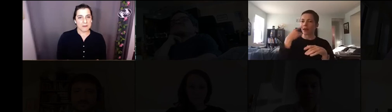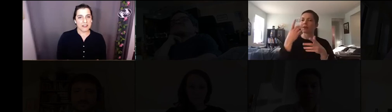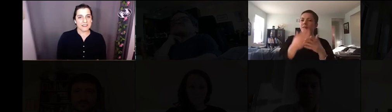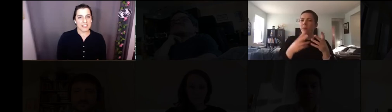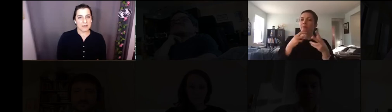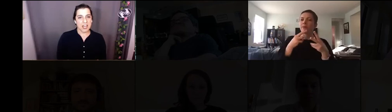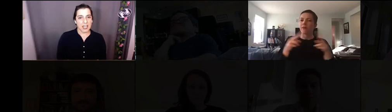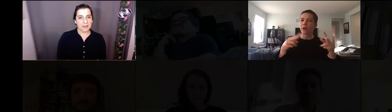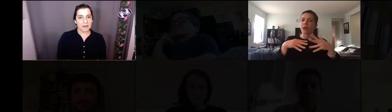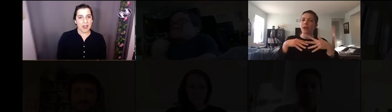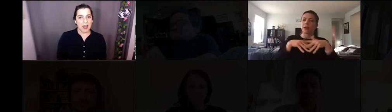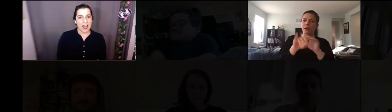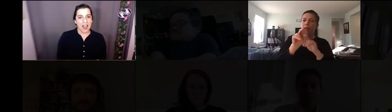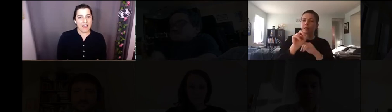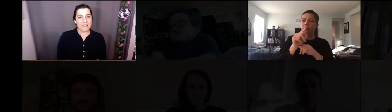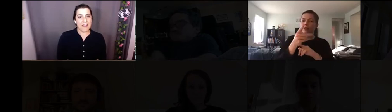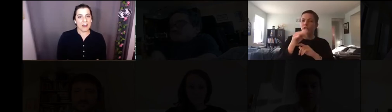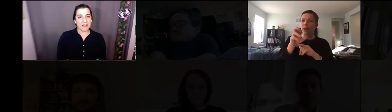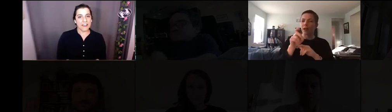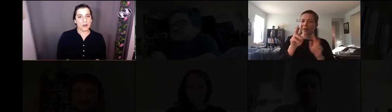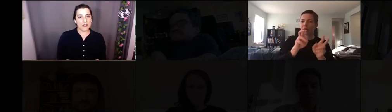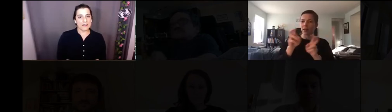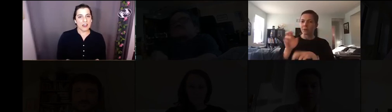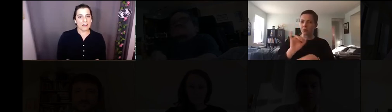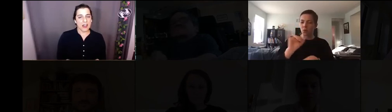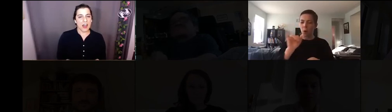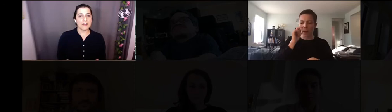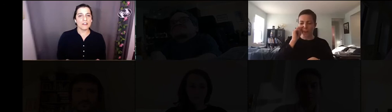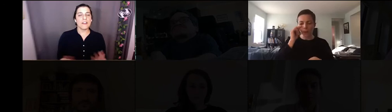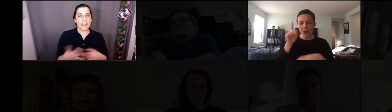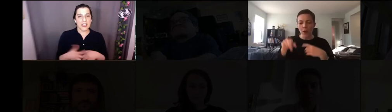but at the same time spell that there was a lot of intertwined newness between